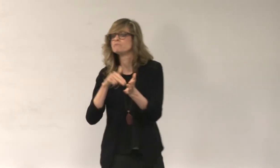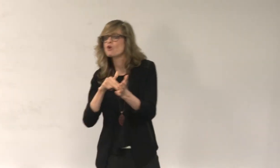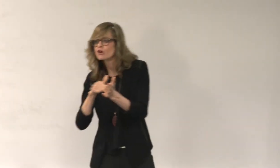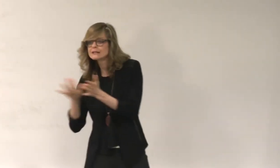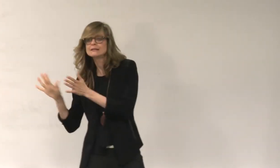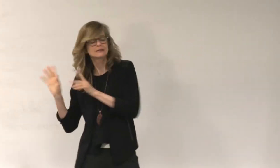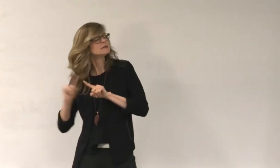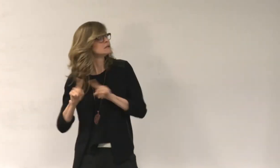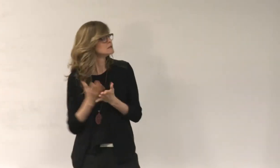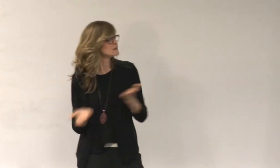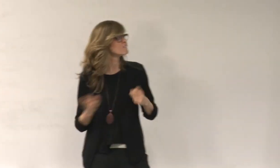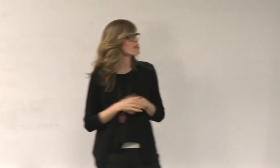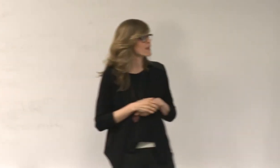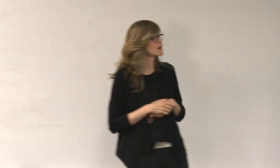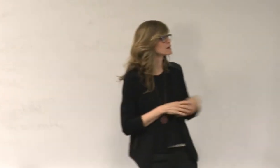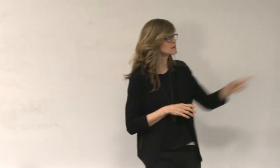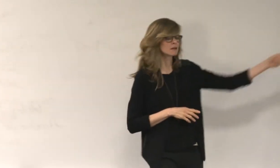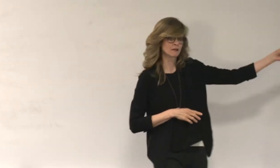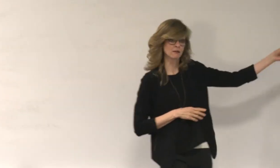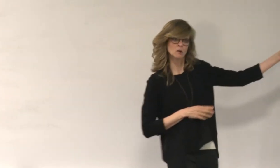ANALYZED DIFFERENT SYSTEMS THAT THEY HAD IN PLACE.